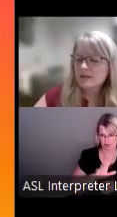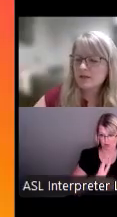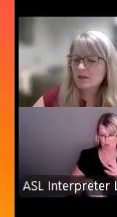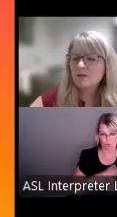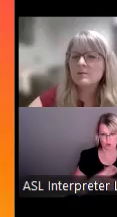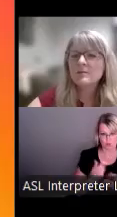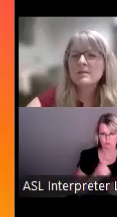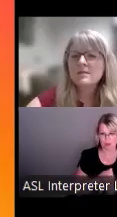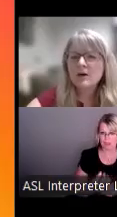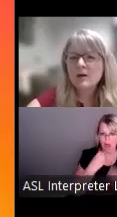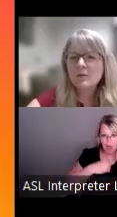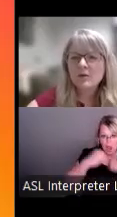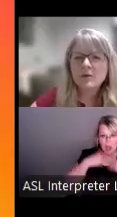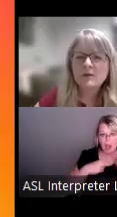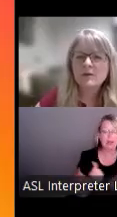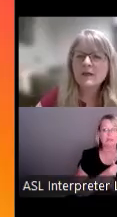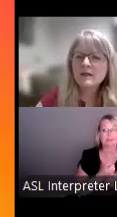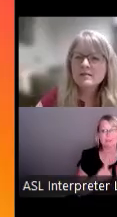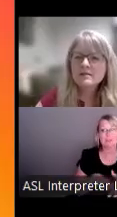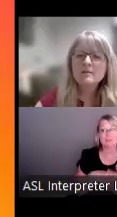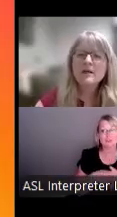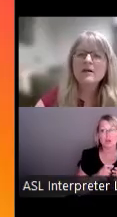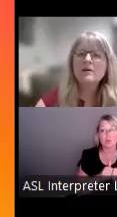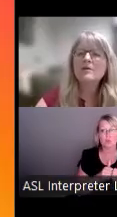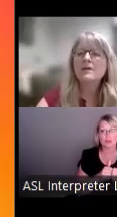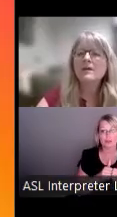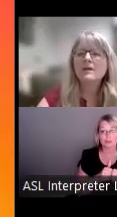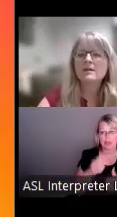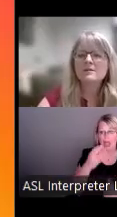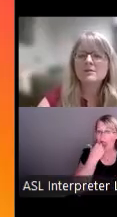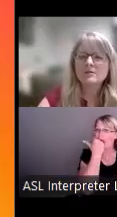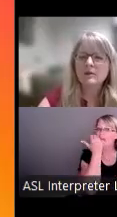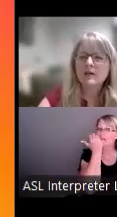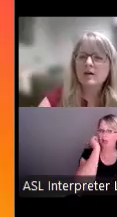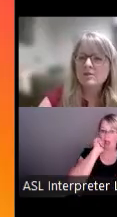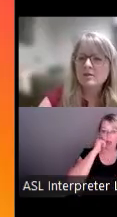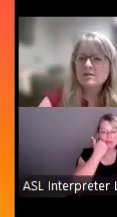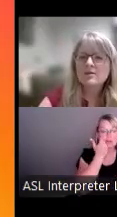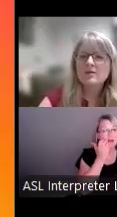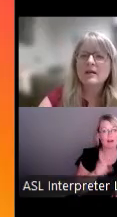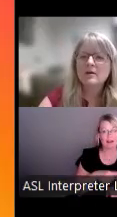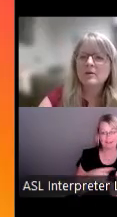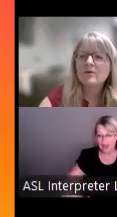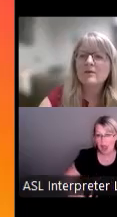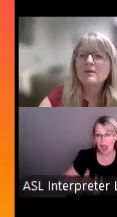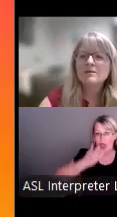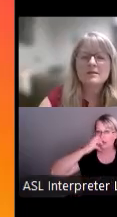because they're starting with putting their hands in their mouth, and then they start to bring objects to their mouth to